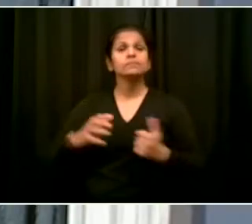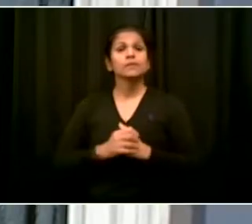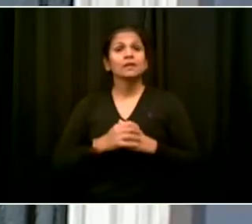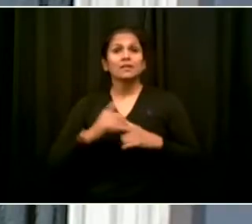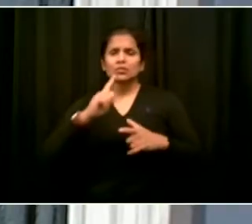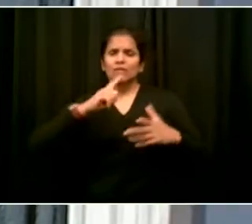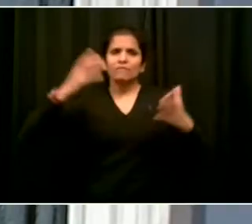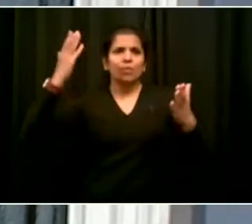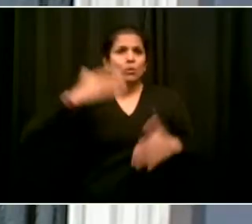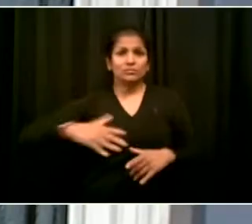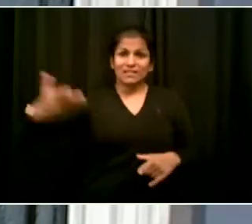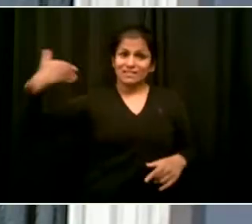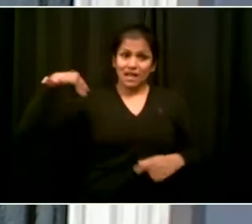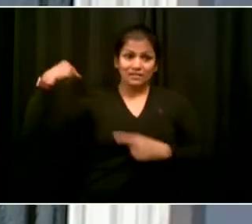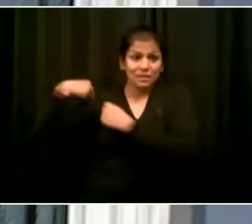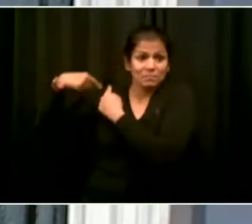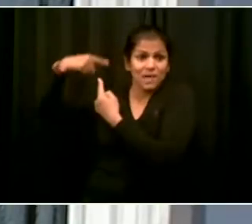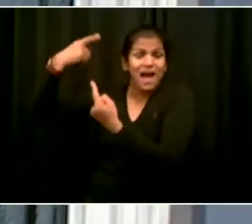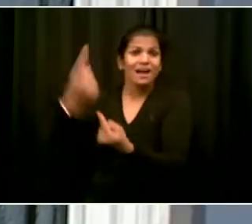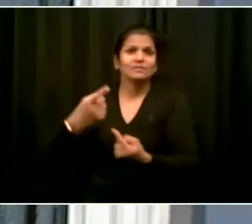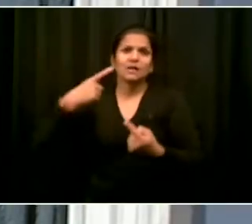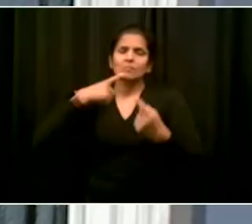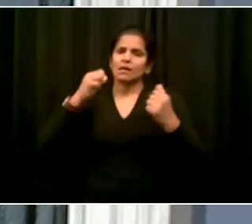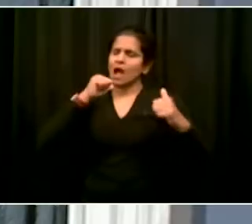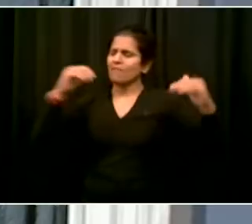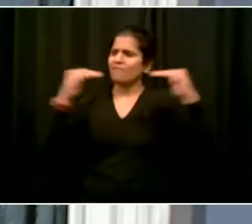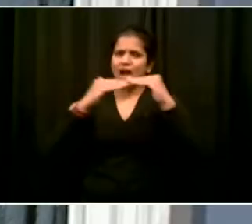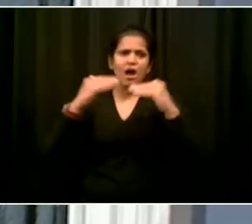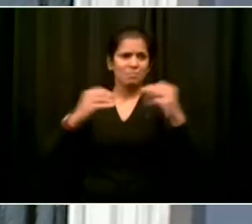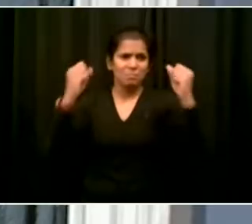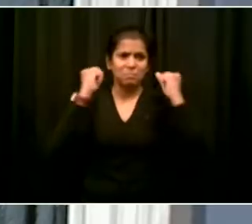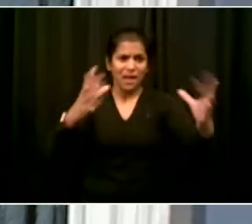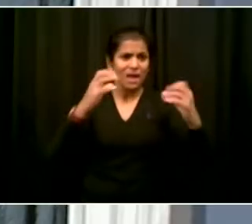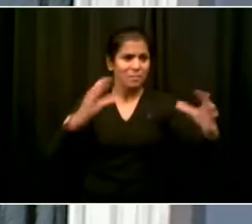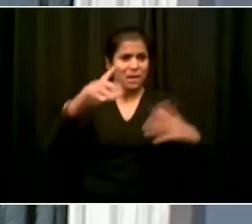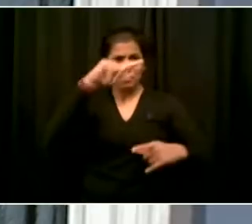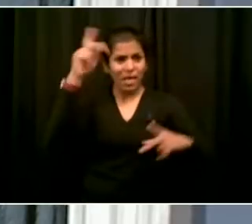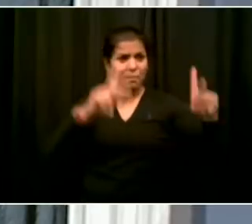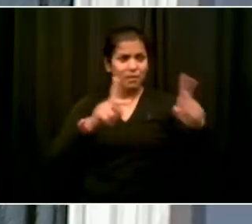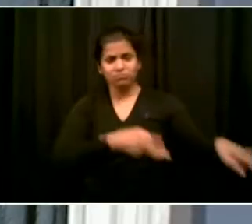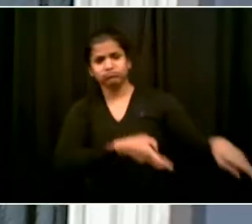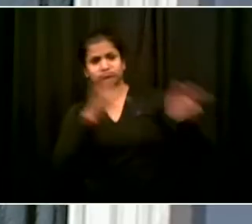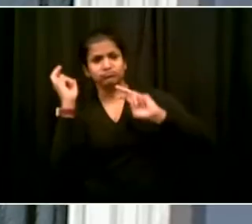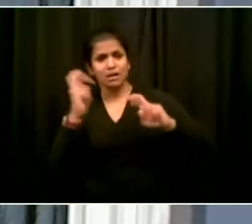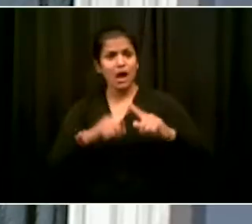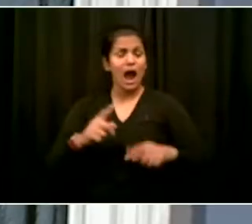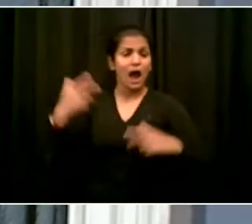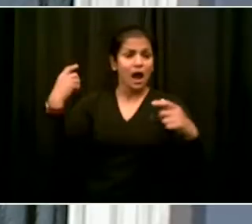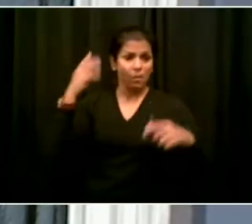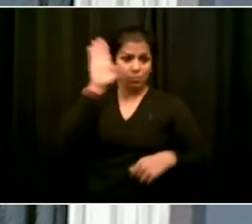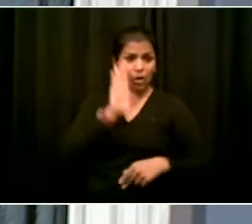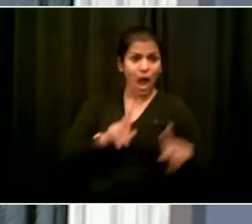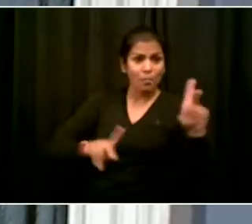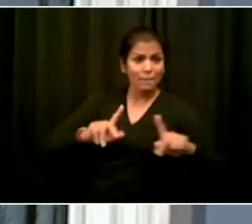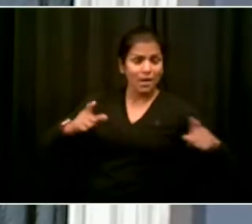ADDRESSING DISPARITIES THAT UNFORTUNATELY WE HAVE SEEN PLAY OUT IN VERY